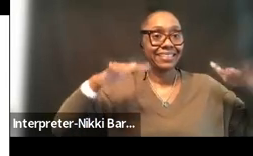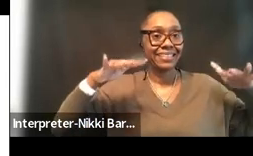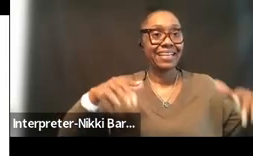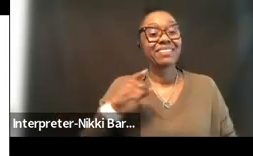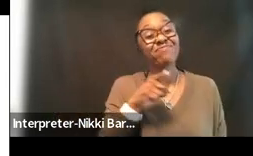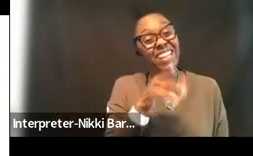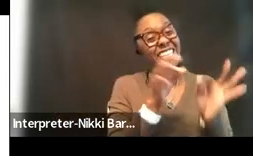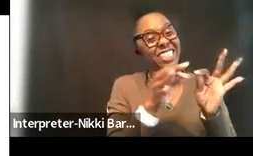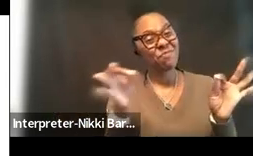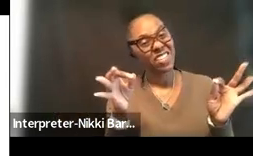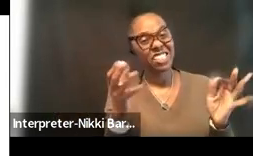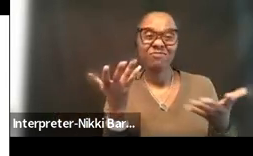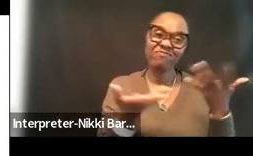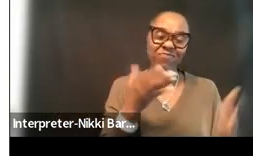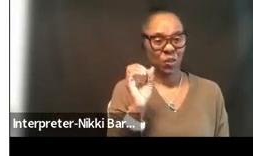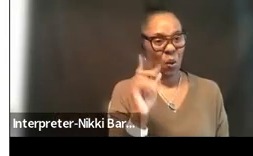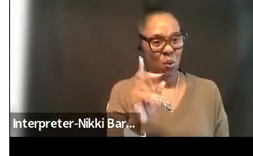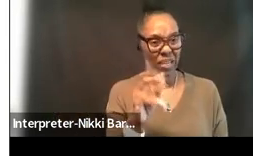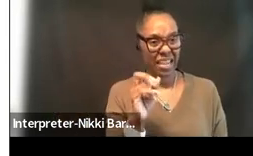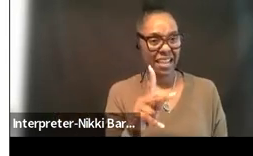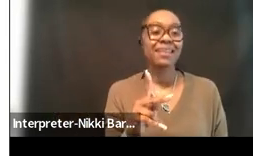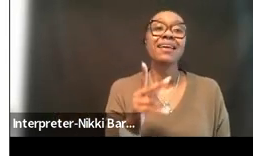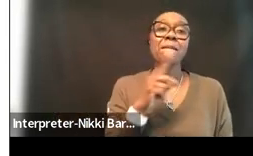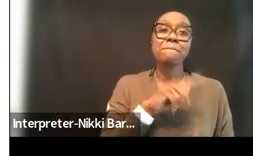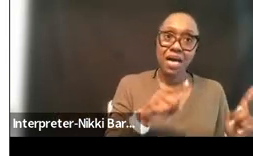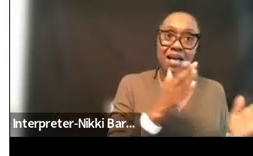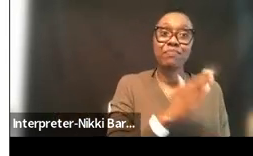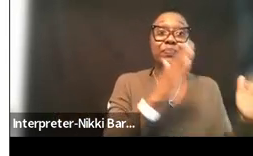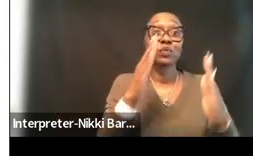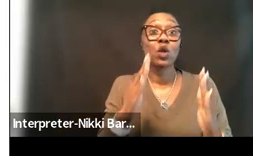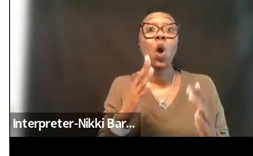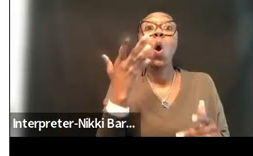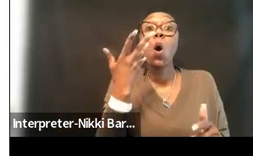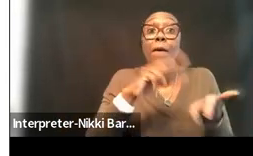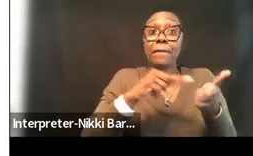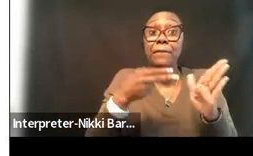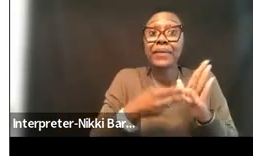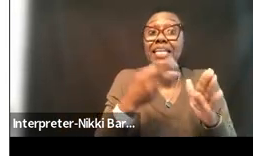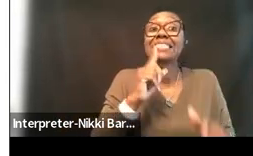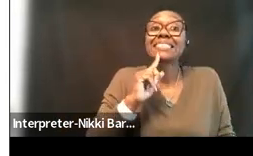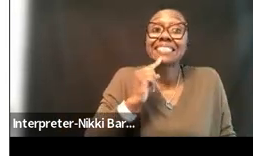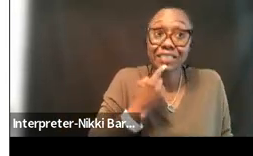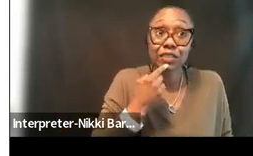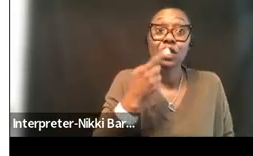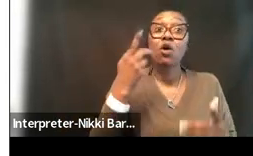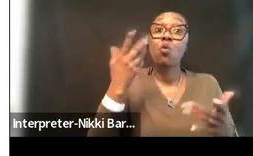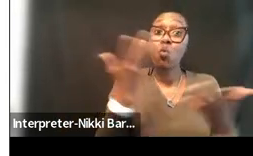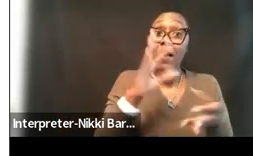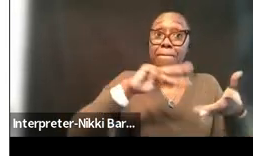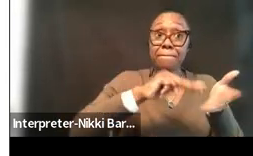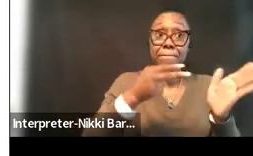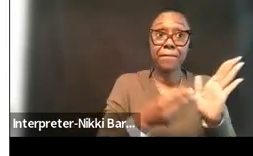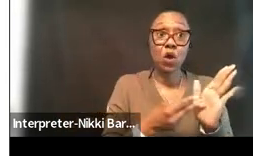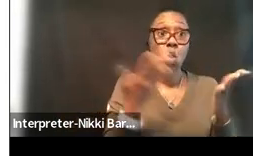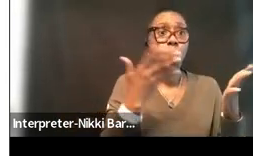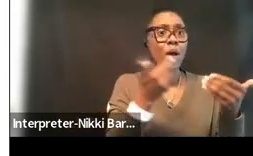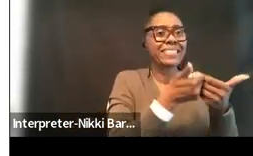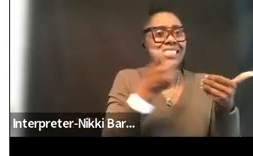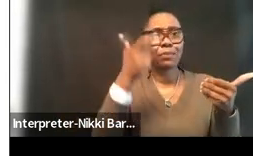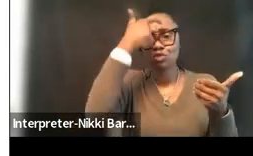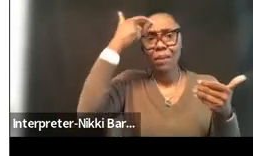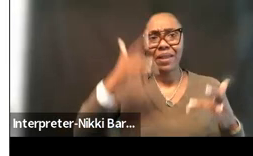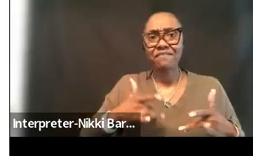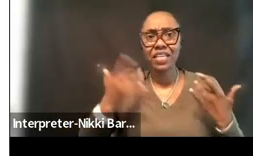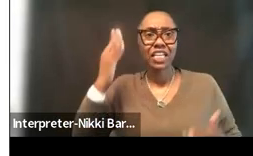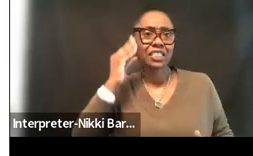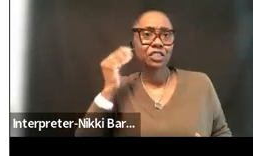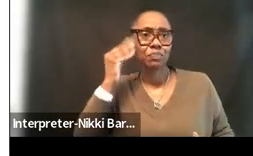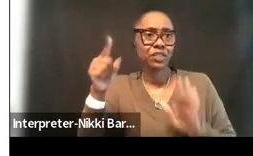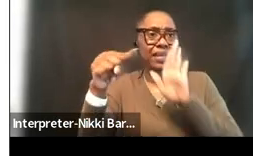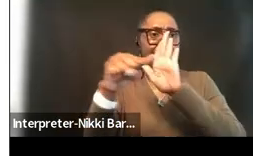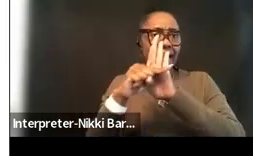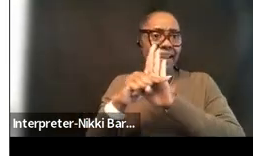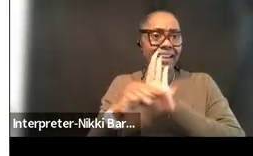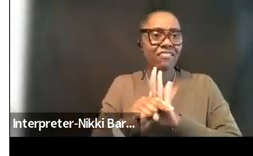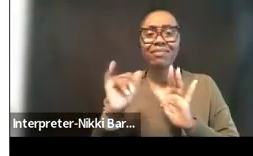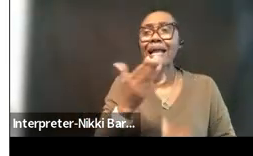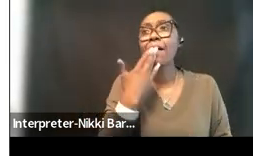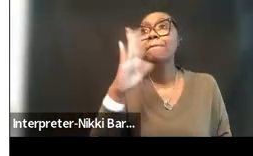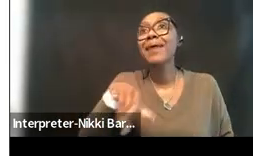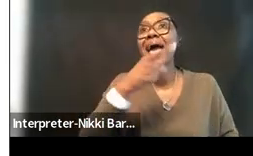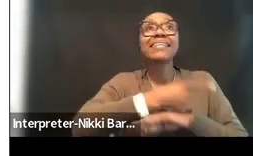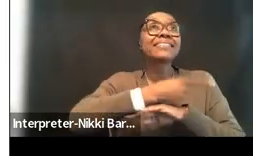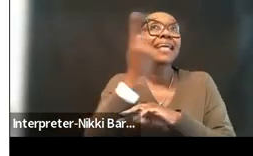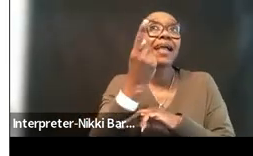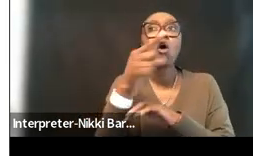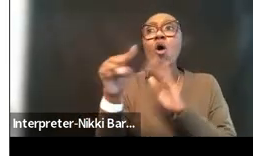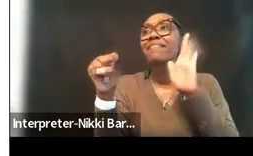What separates a traumatic event or experience from just something that we might define as a bad day or a negative event or experience.